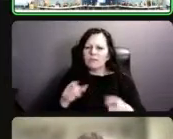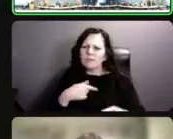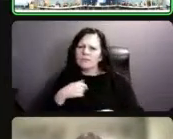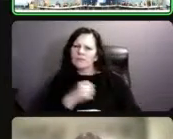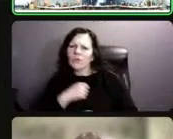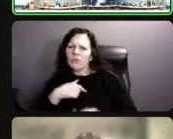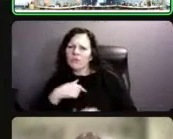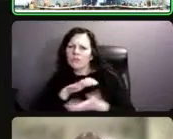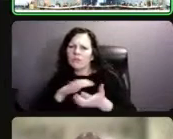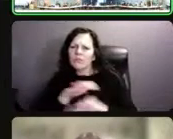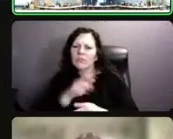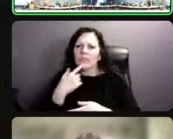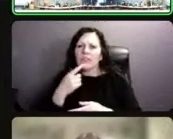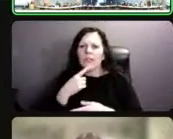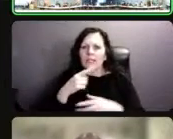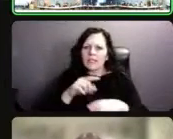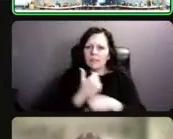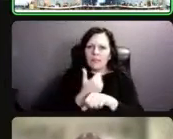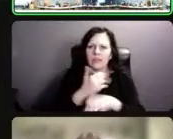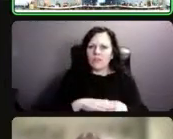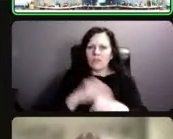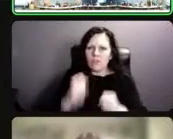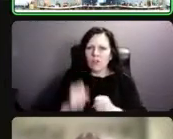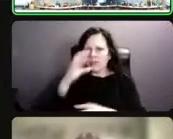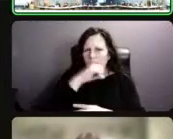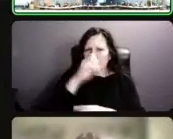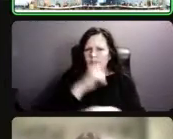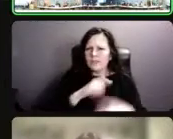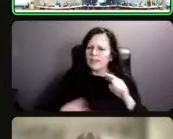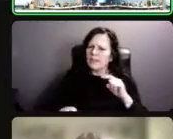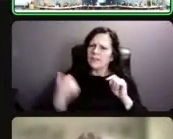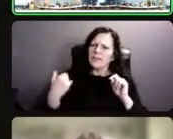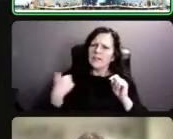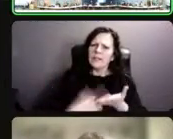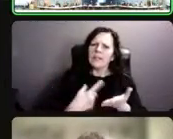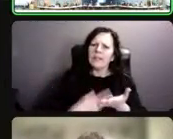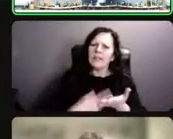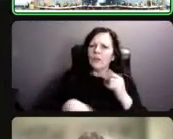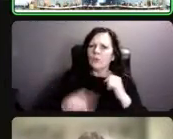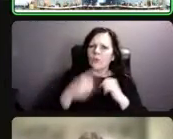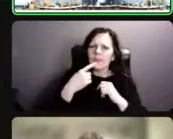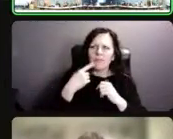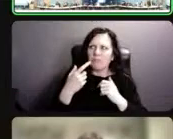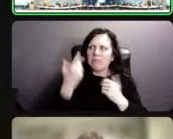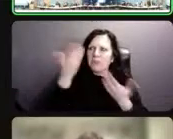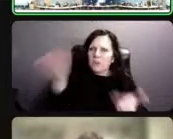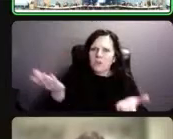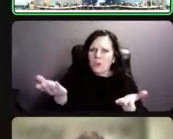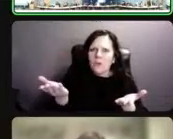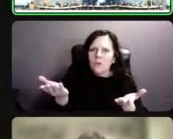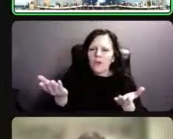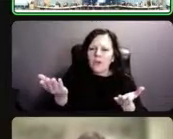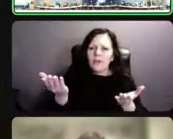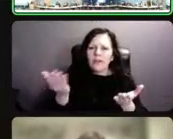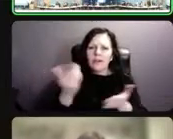BE COLLECTED WHICH IS AGAIN VERY COMMON. I'M SORRY.